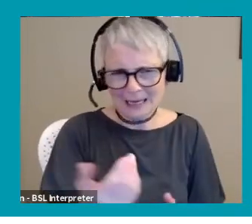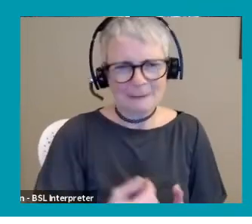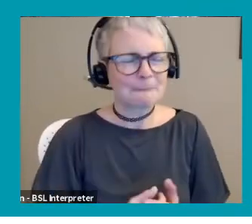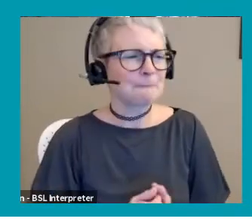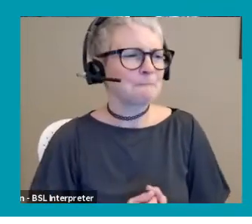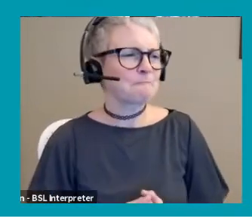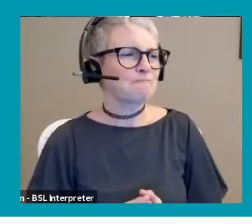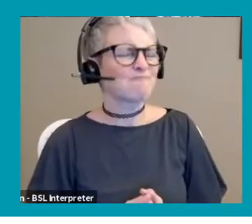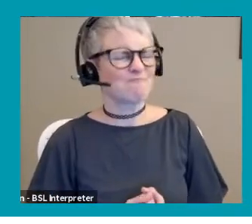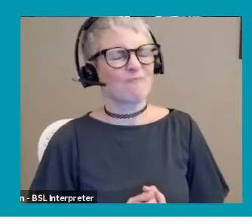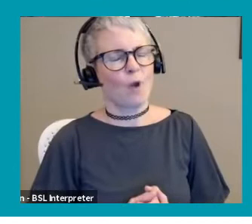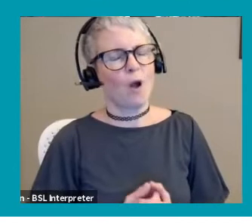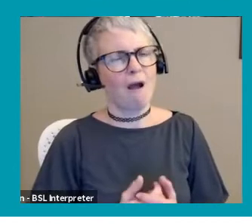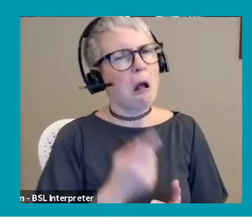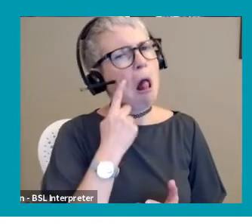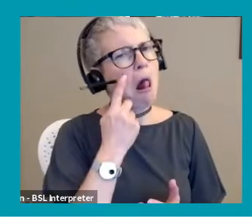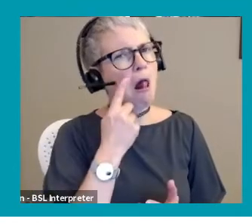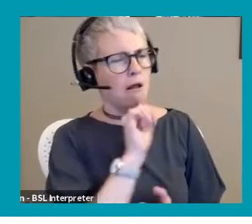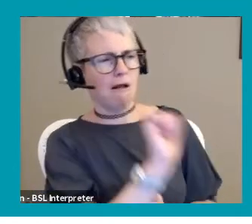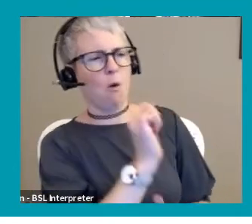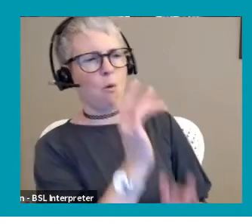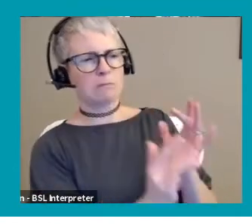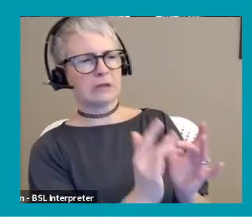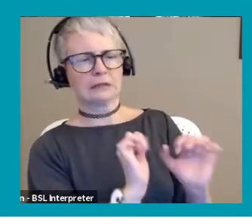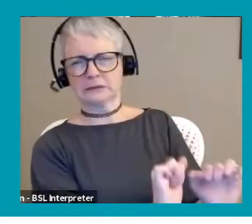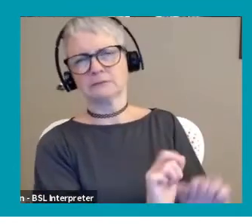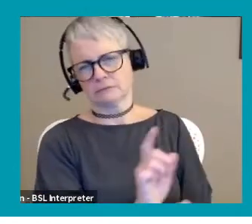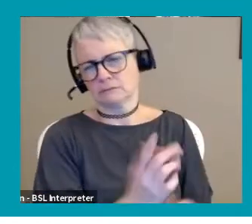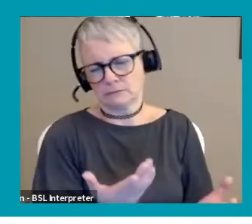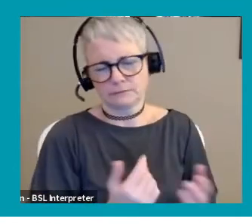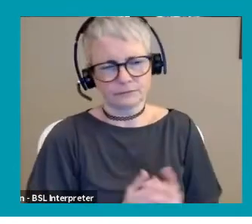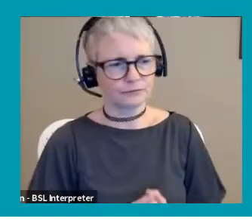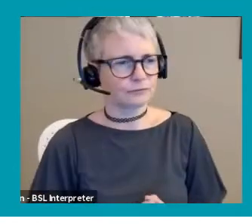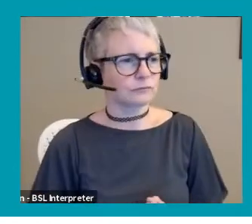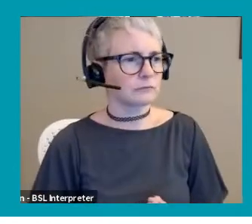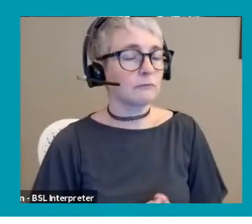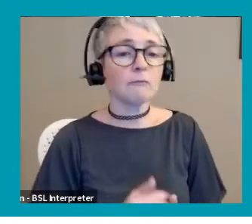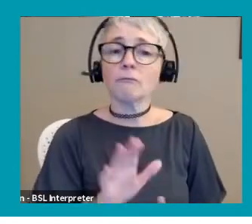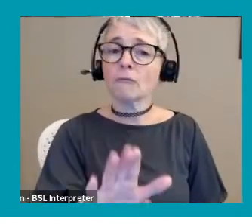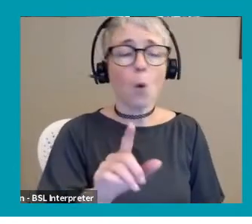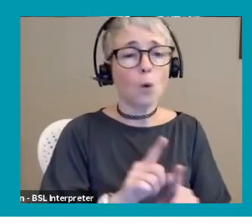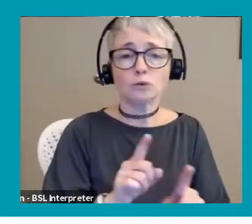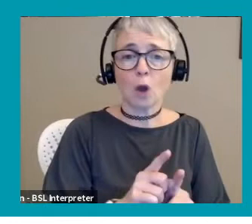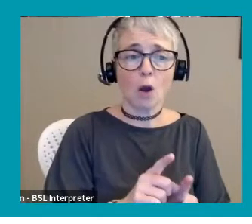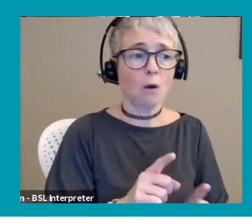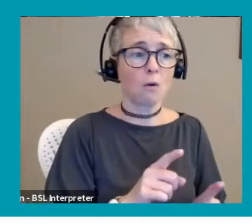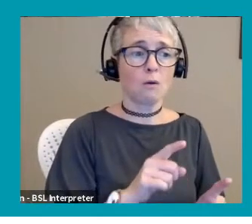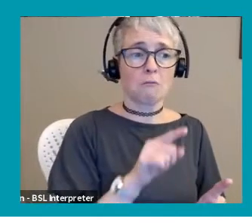so see what they are saying about that and see how they talk on social media as well. What do they say and do they talk about it on social media.